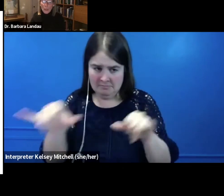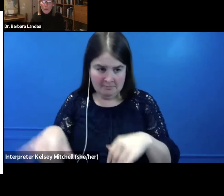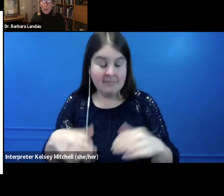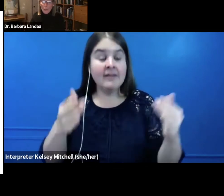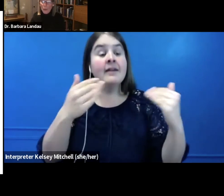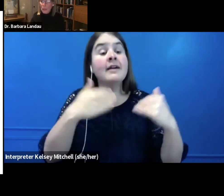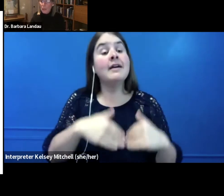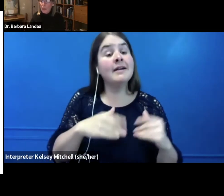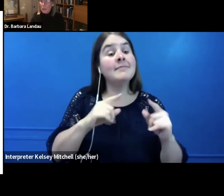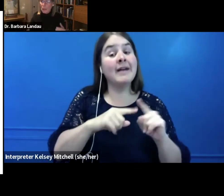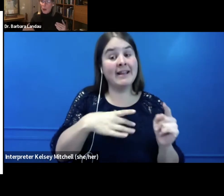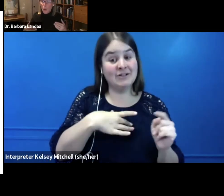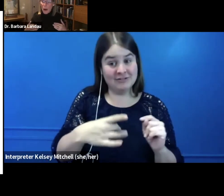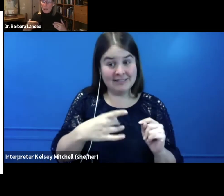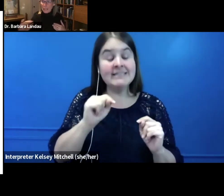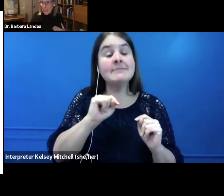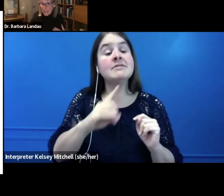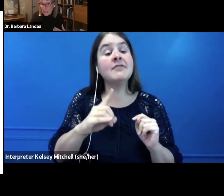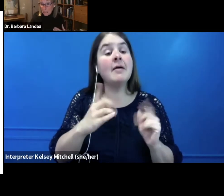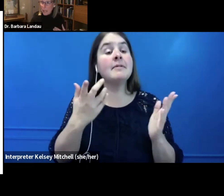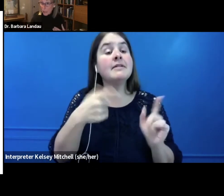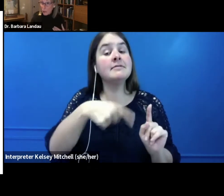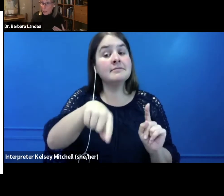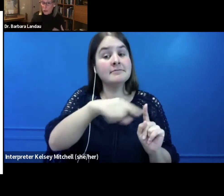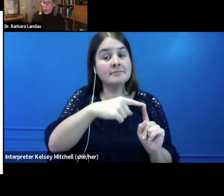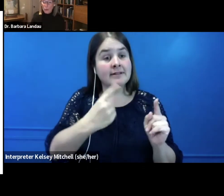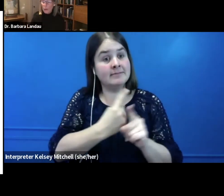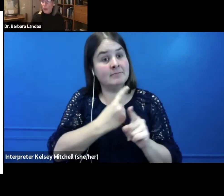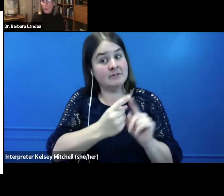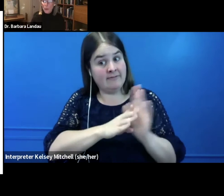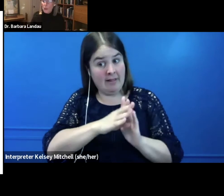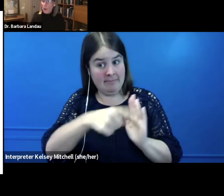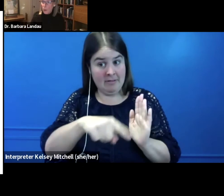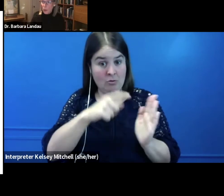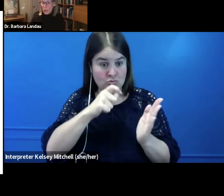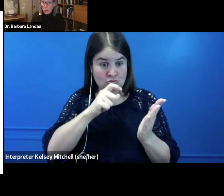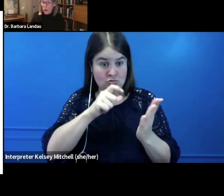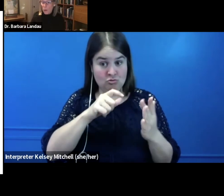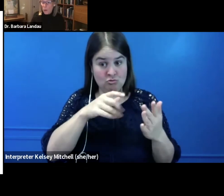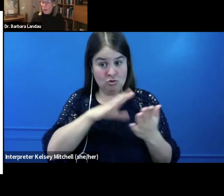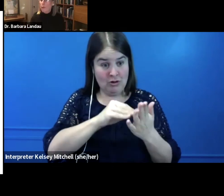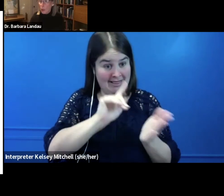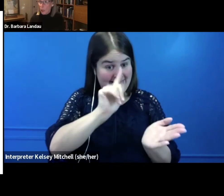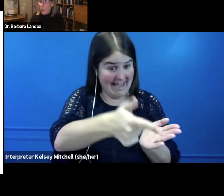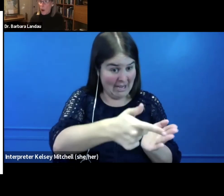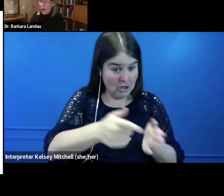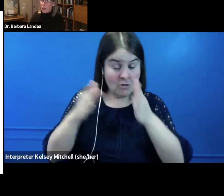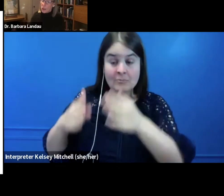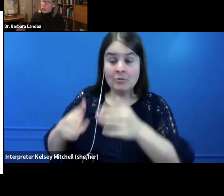developing person acquires latent later in childhood the person with williams syndrome should